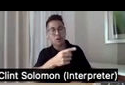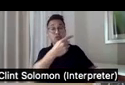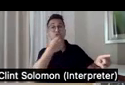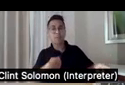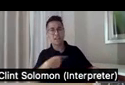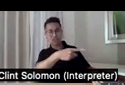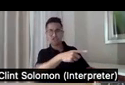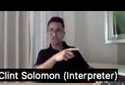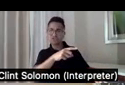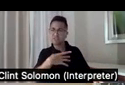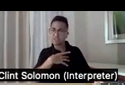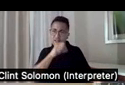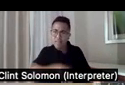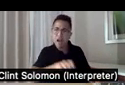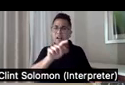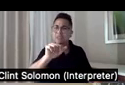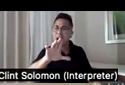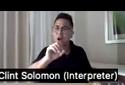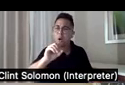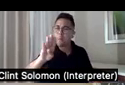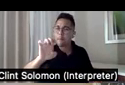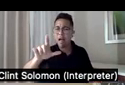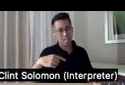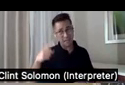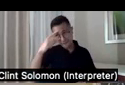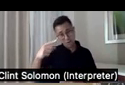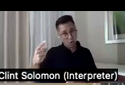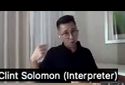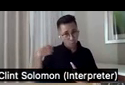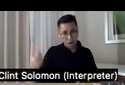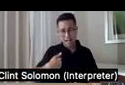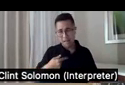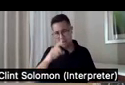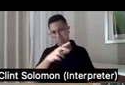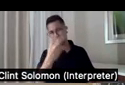a while i didn't believe it because she never once asked me for that i was more the one that had to